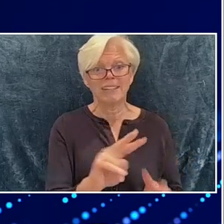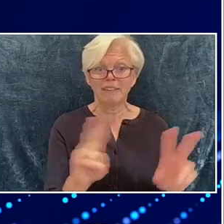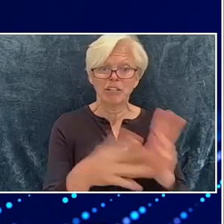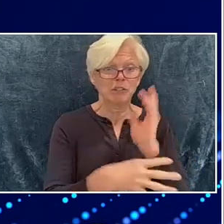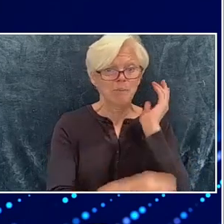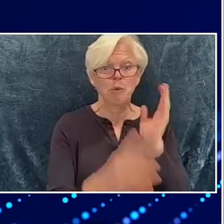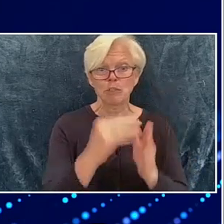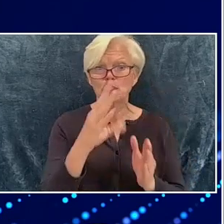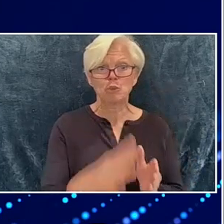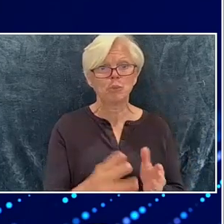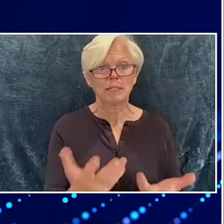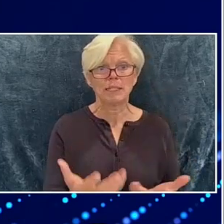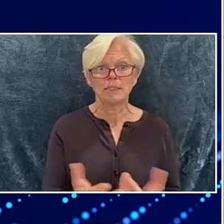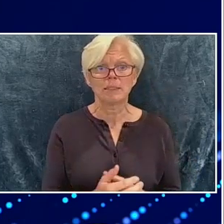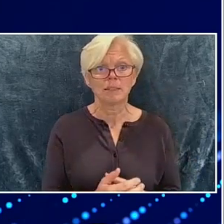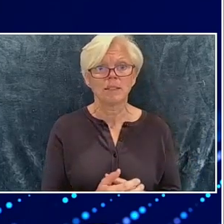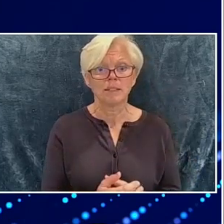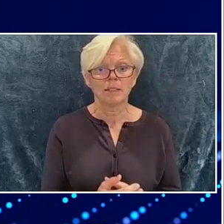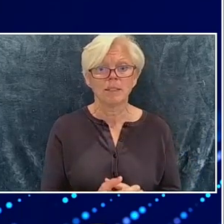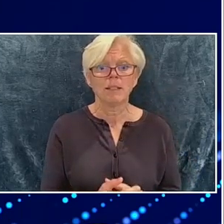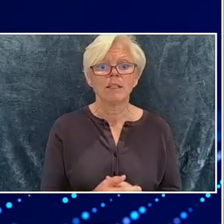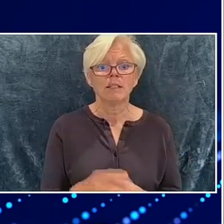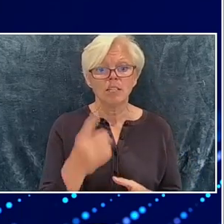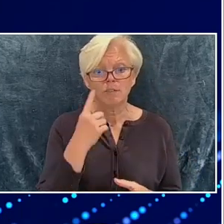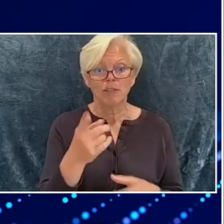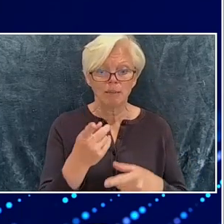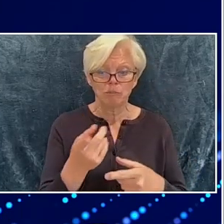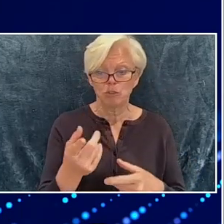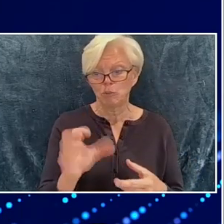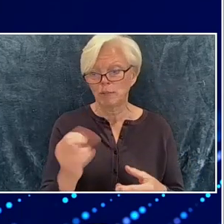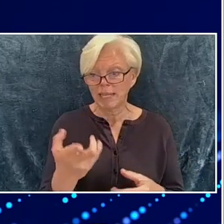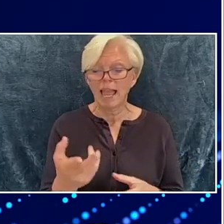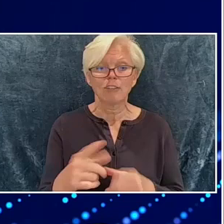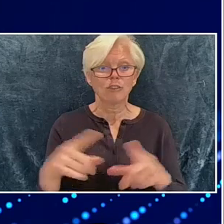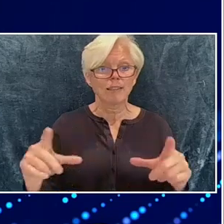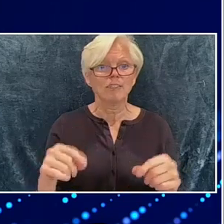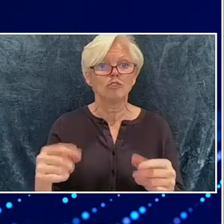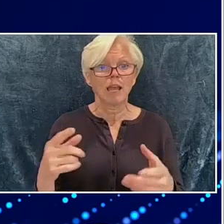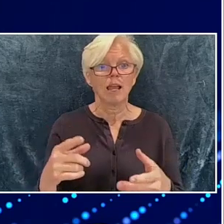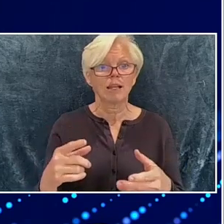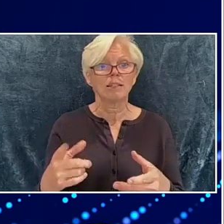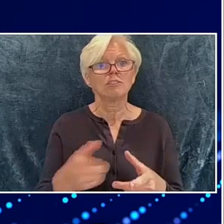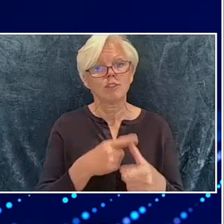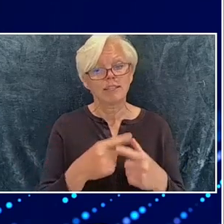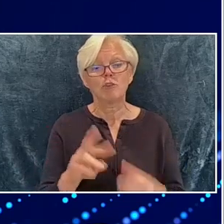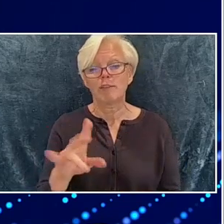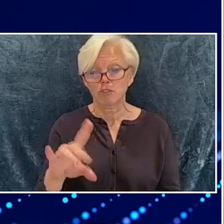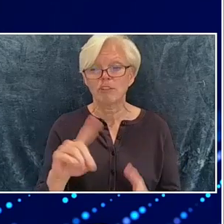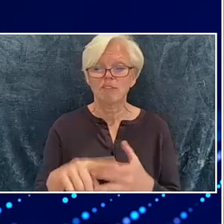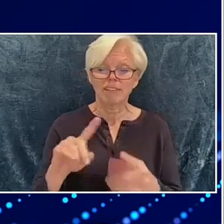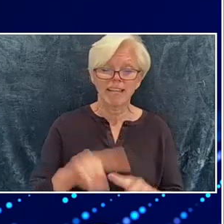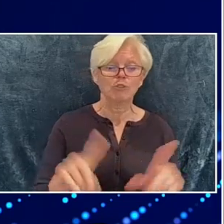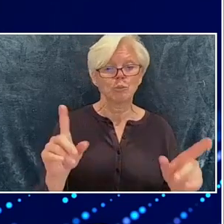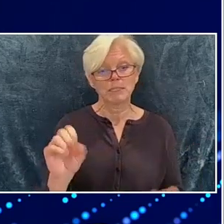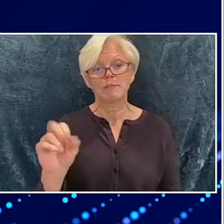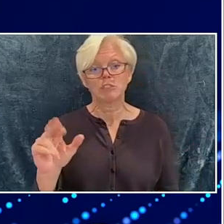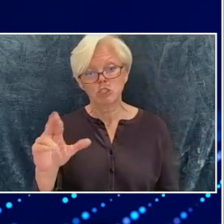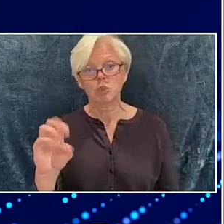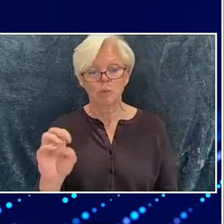even cash the checks. And then we have the obligation of refunding those to a different source. And finally, with regard